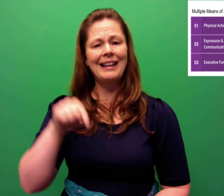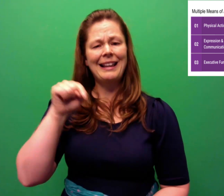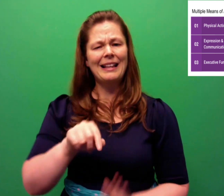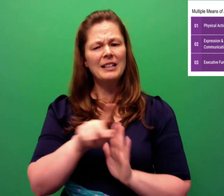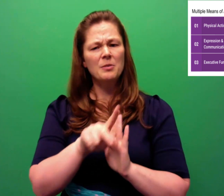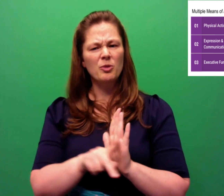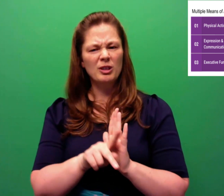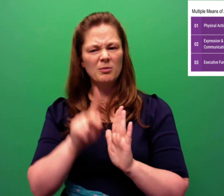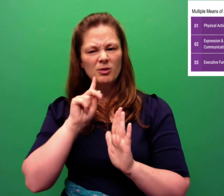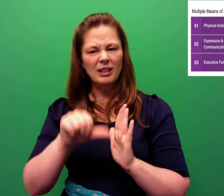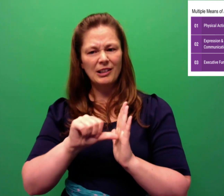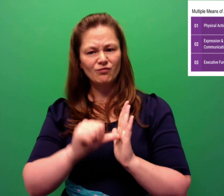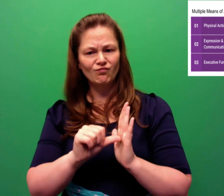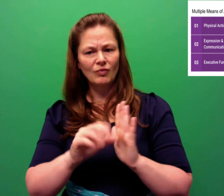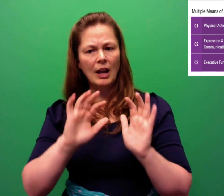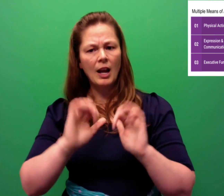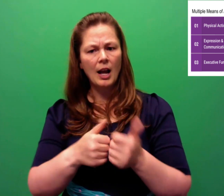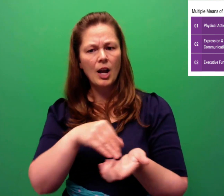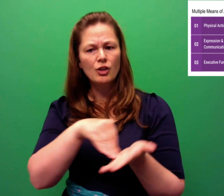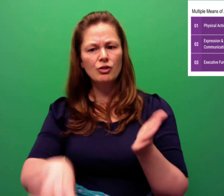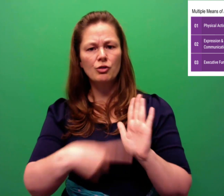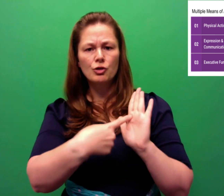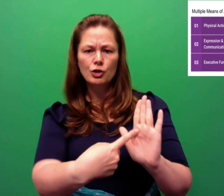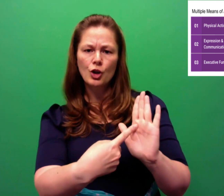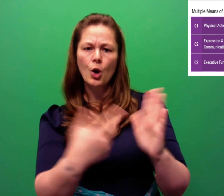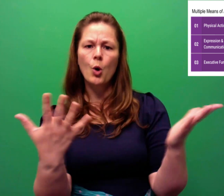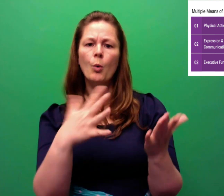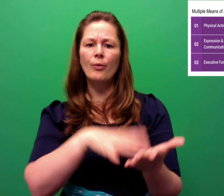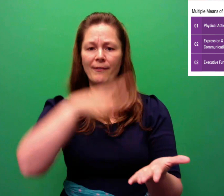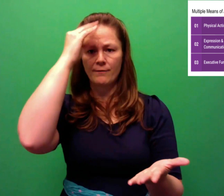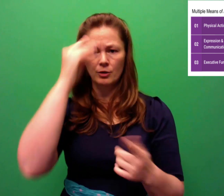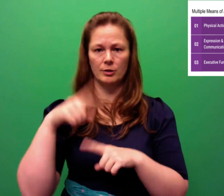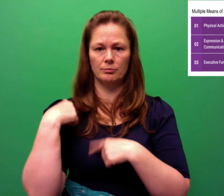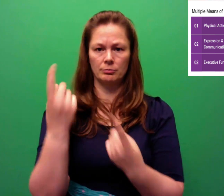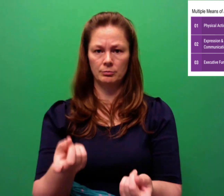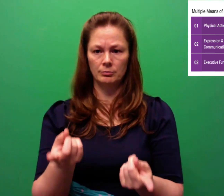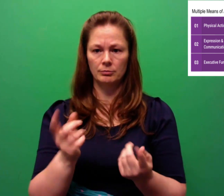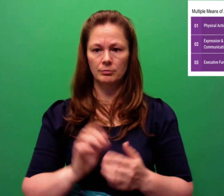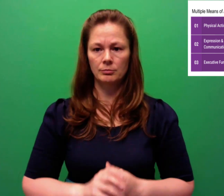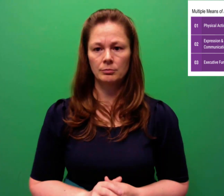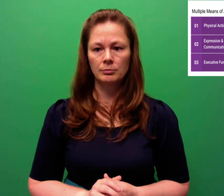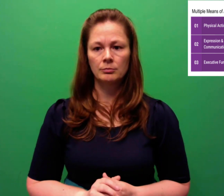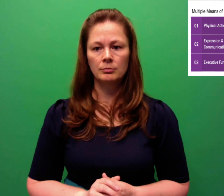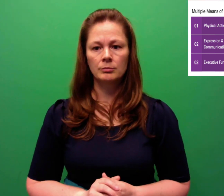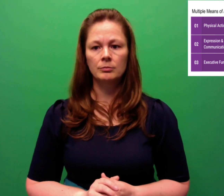expression. This principle centers on how students demonstrate what they have